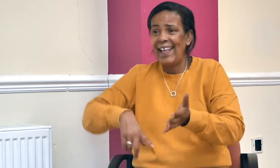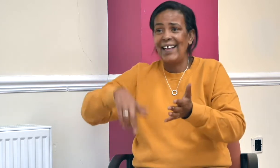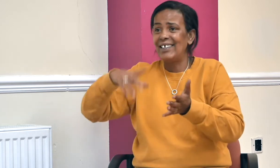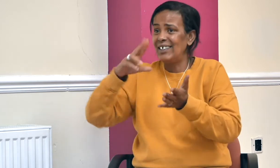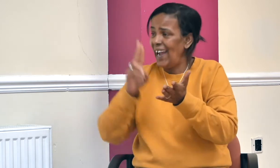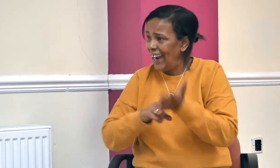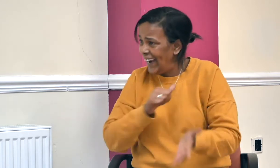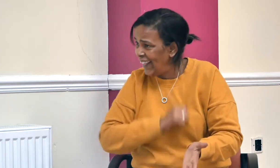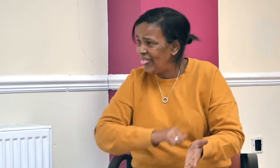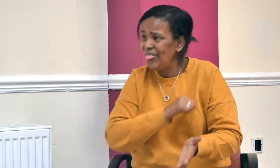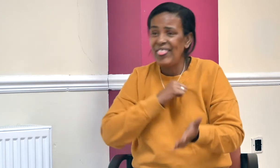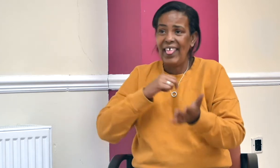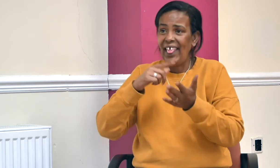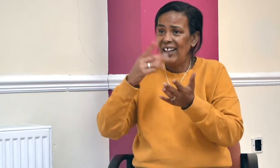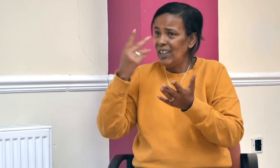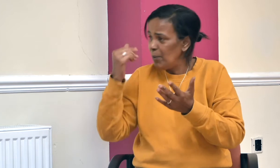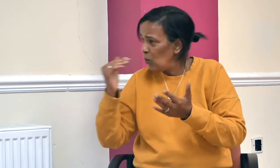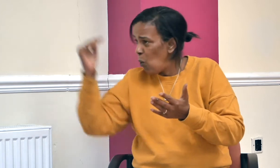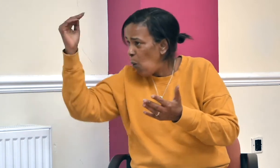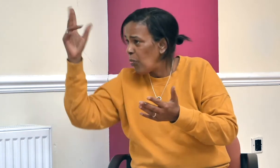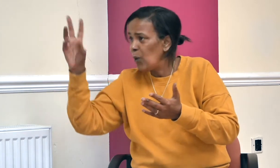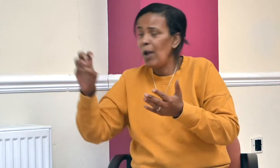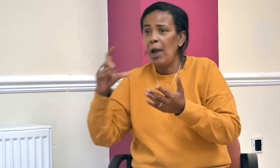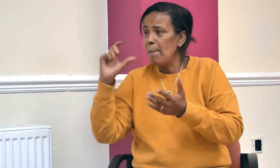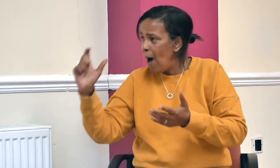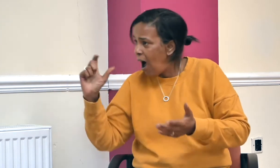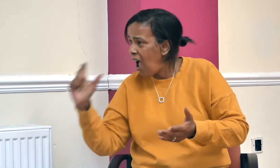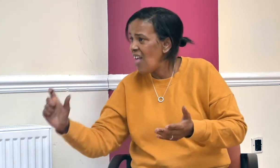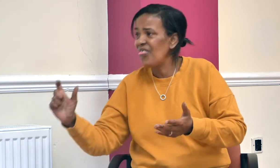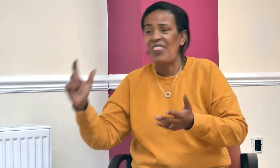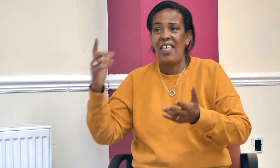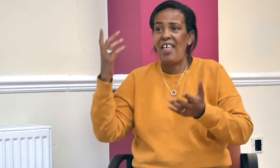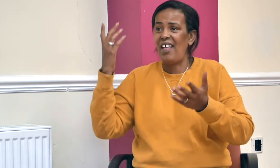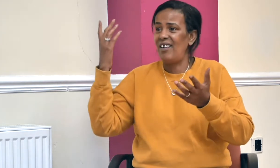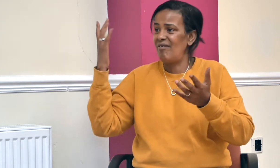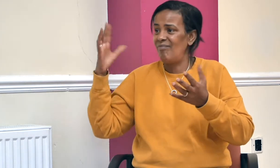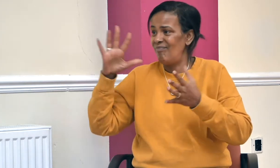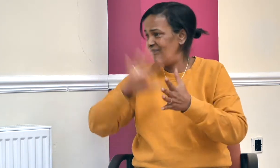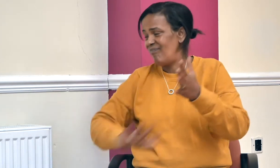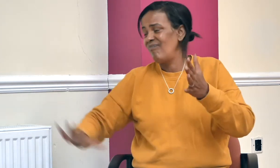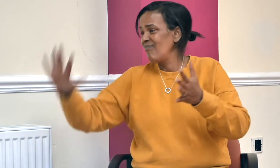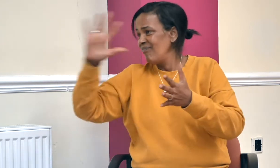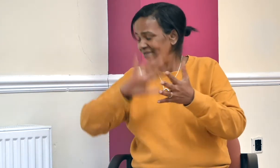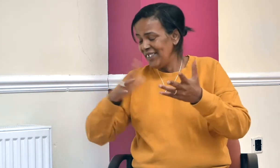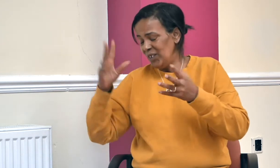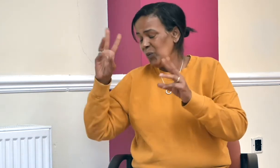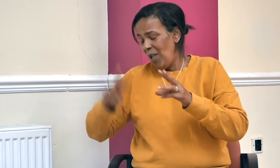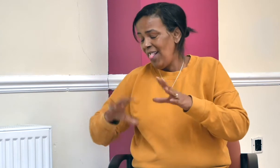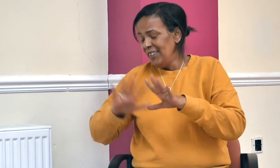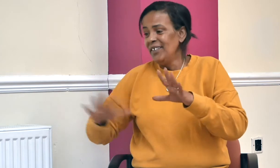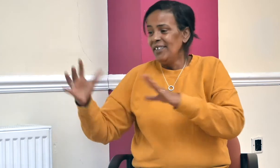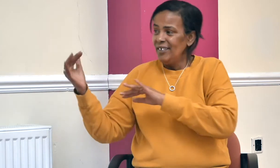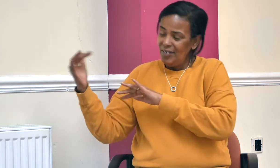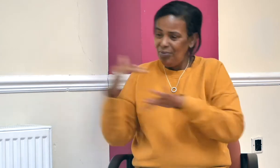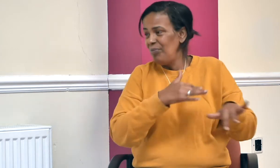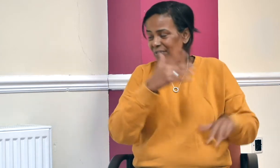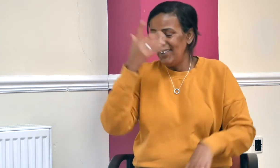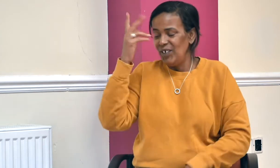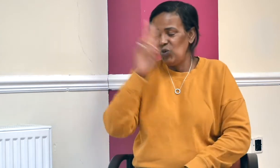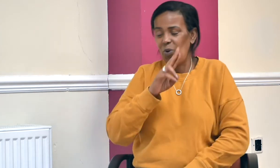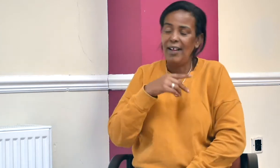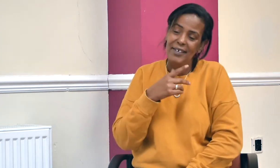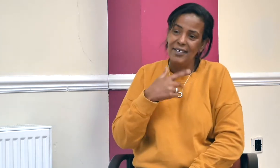Neath, some were from North Wales, Carmarthen...all over Wales.